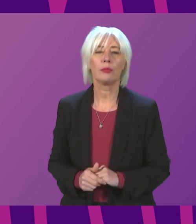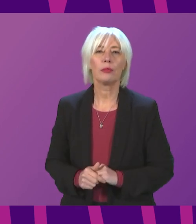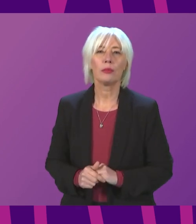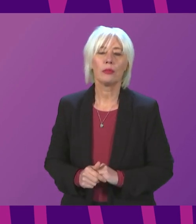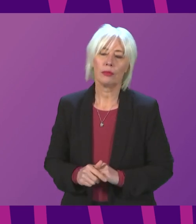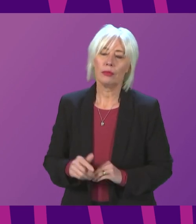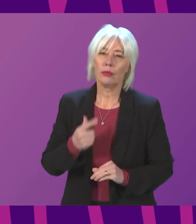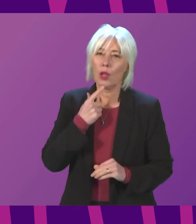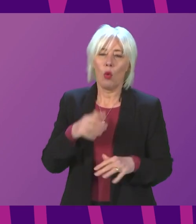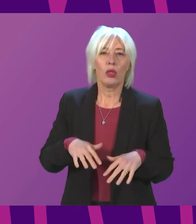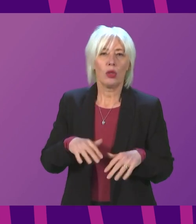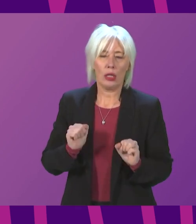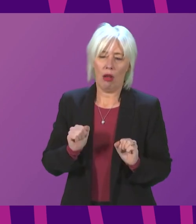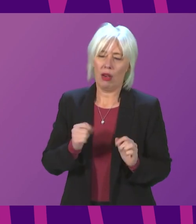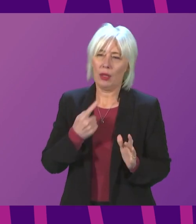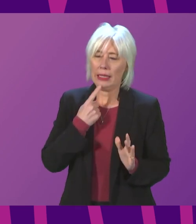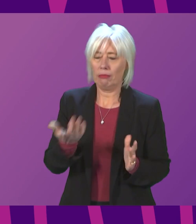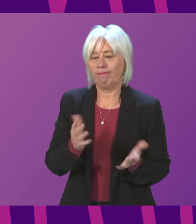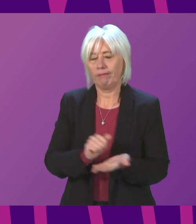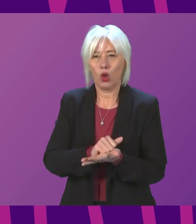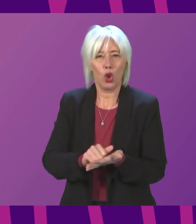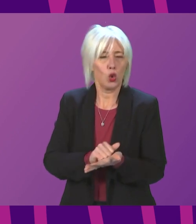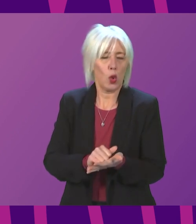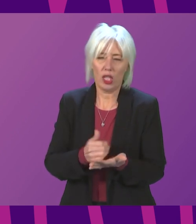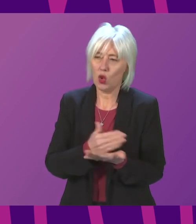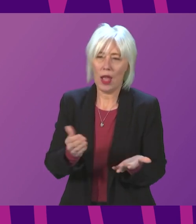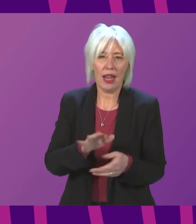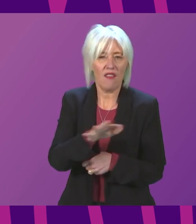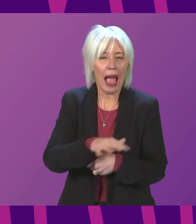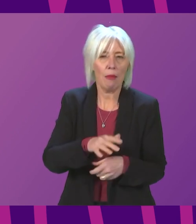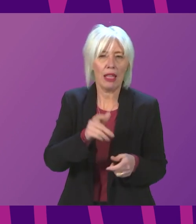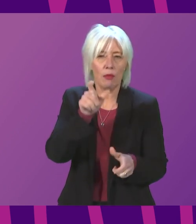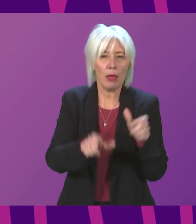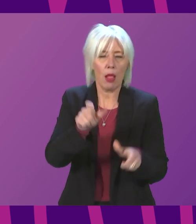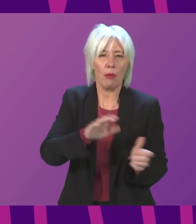I start by sending my condolences to all those who have lost a loved one. I also put on the